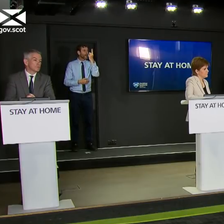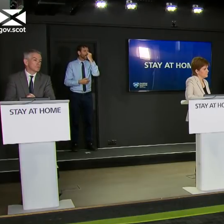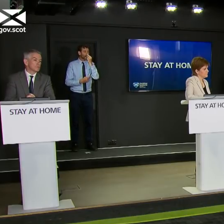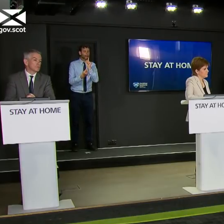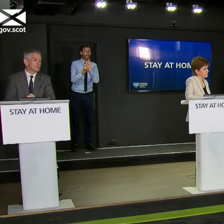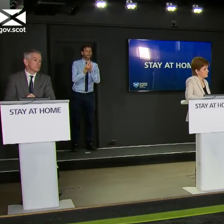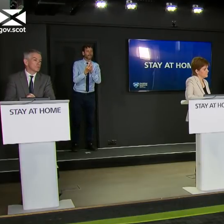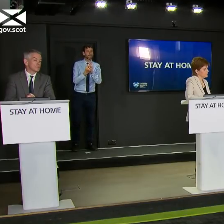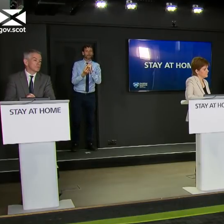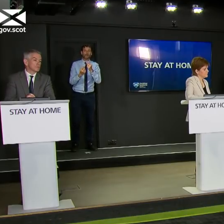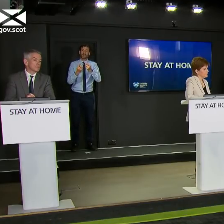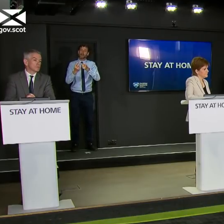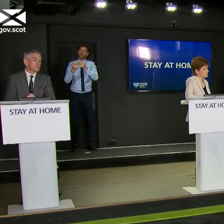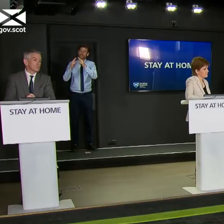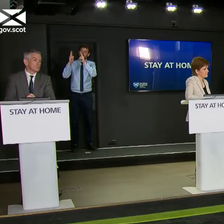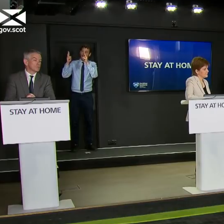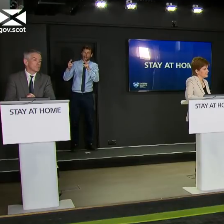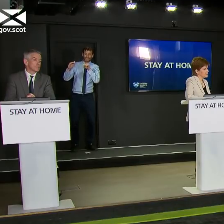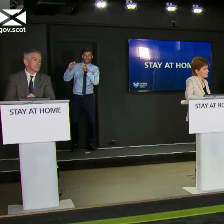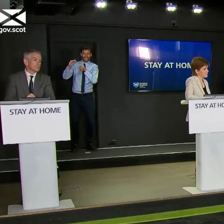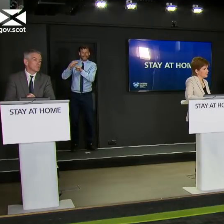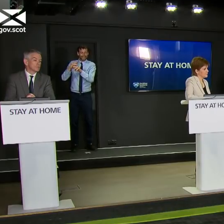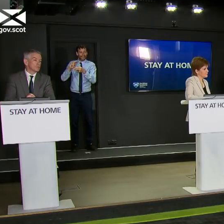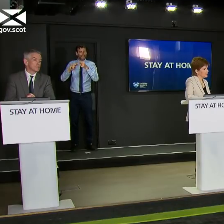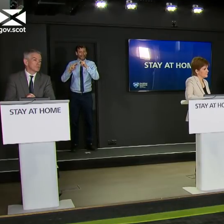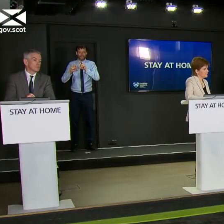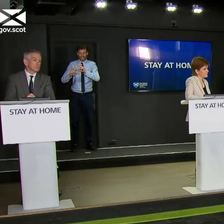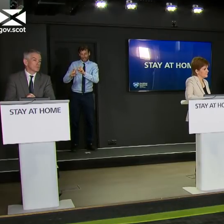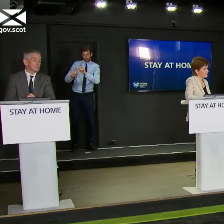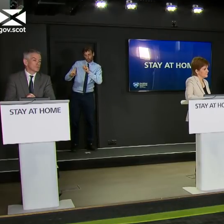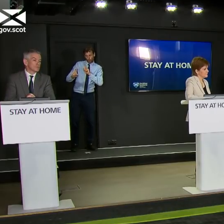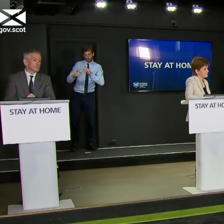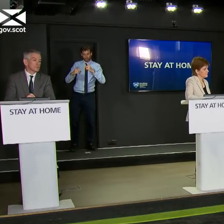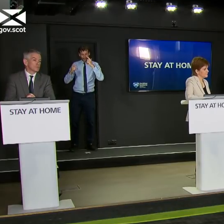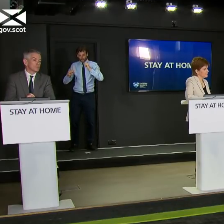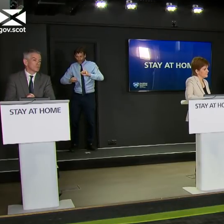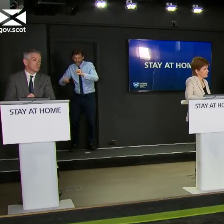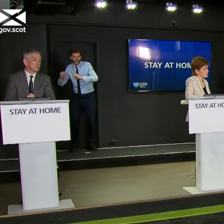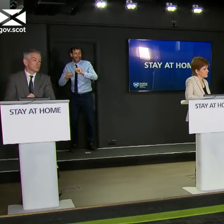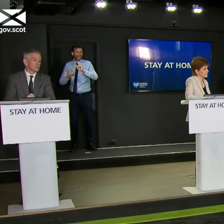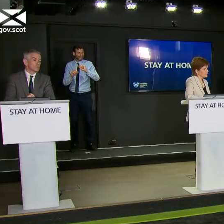distancing and hygiene measures and indeed that physical distancing indoors element remains